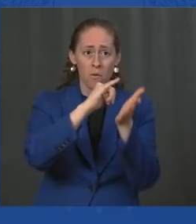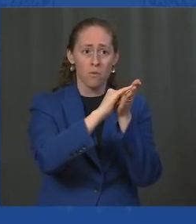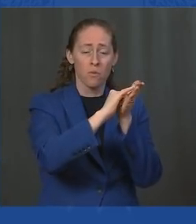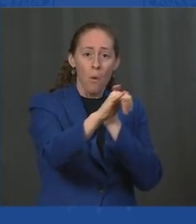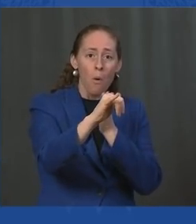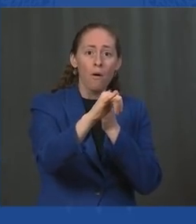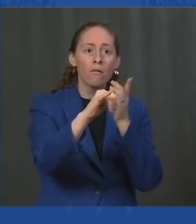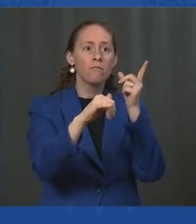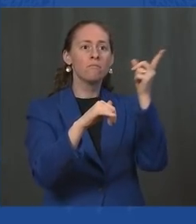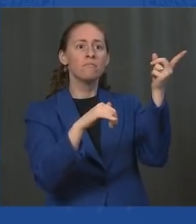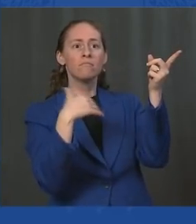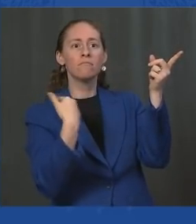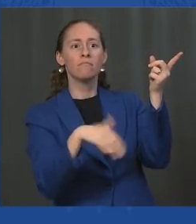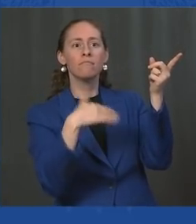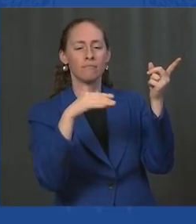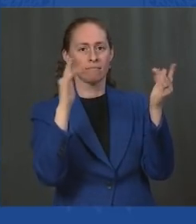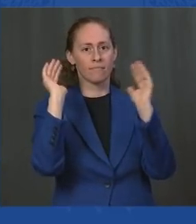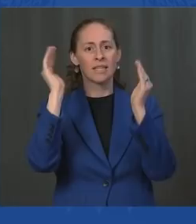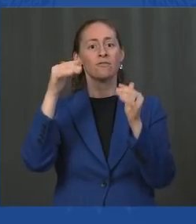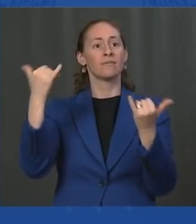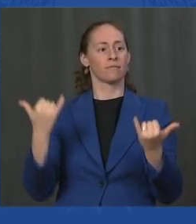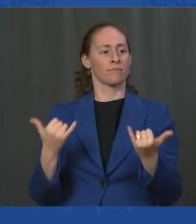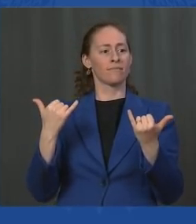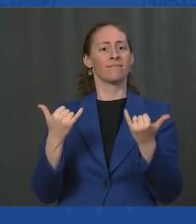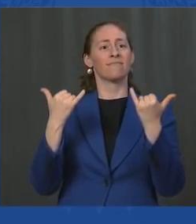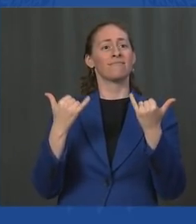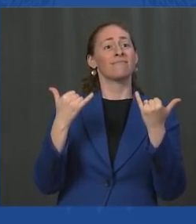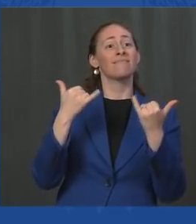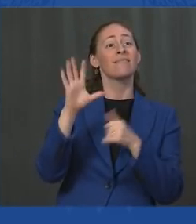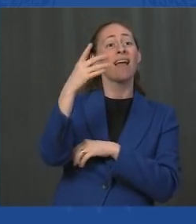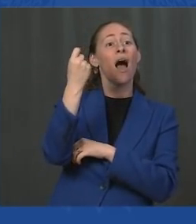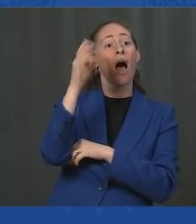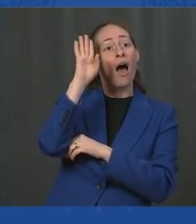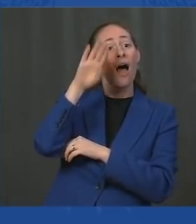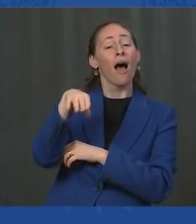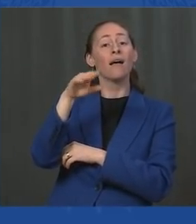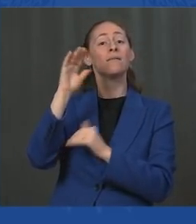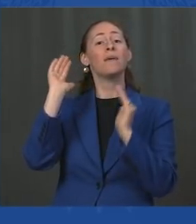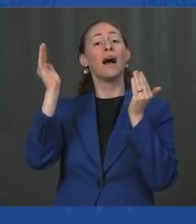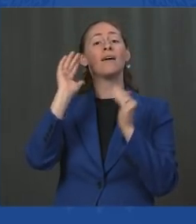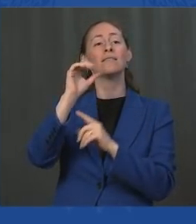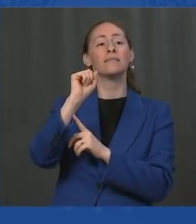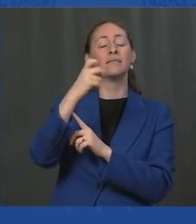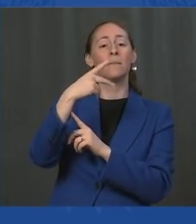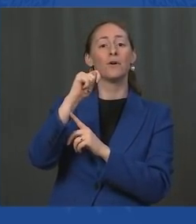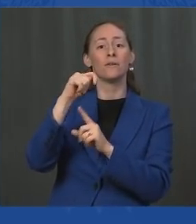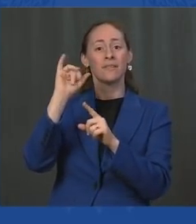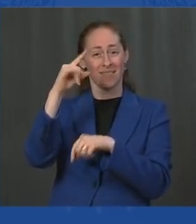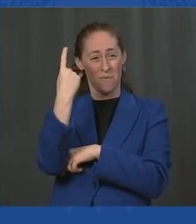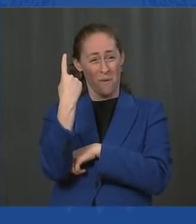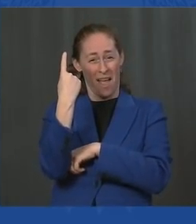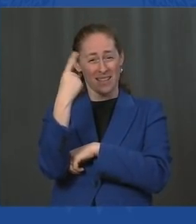than it usually sees the entire month of September. We saw more than three inches of rain per hour